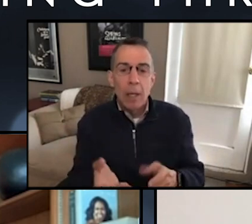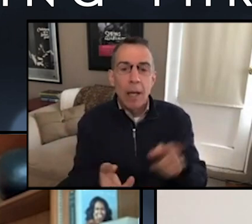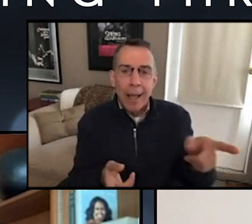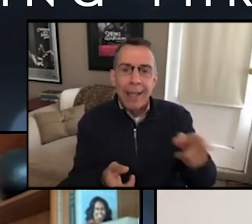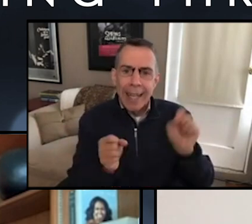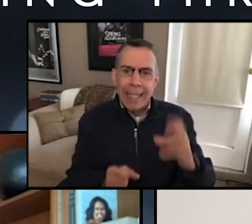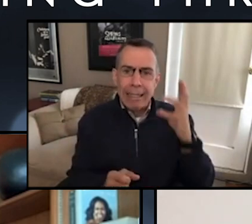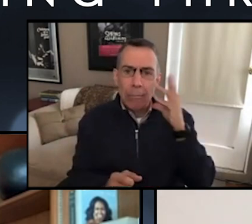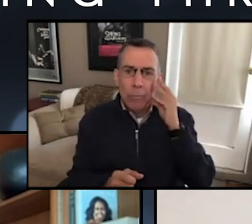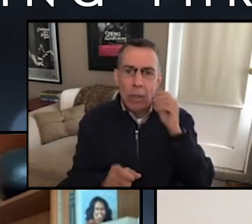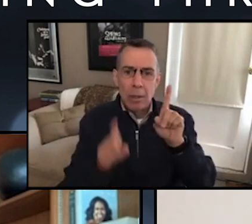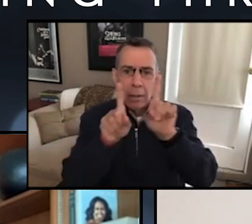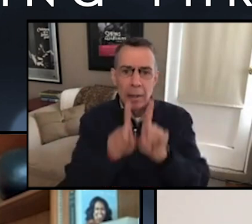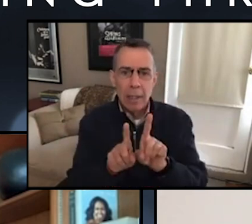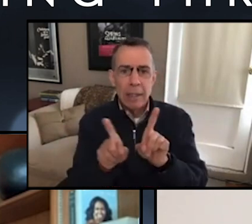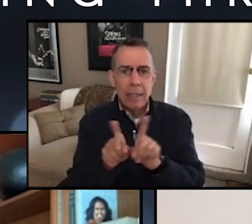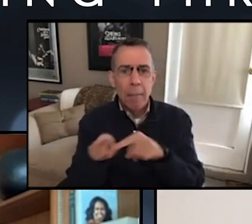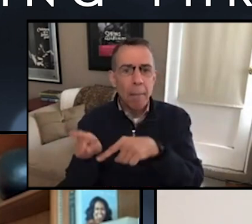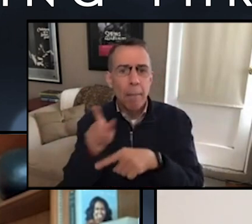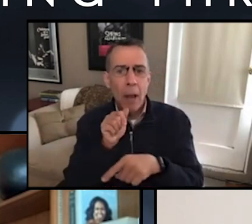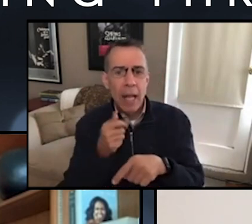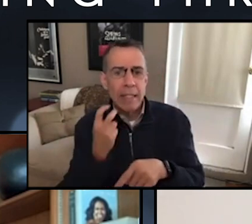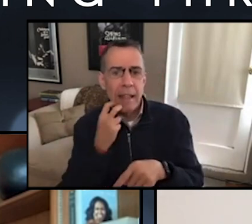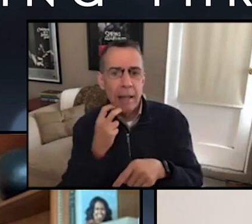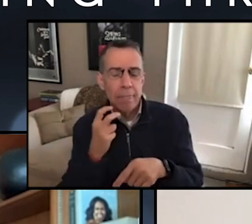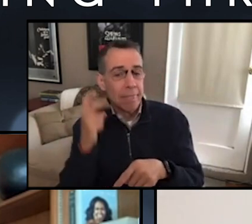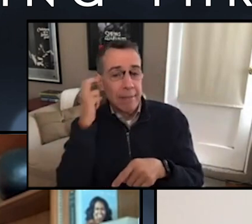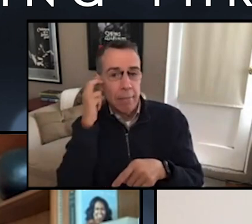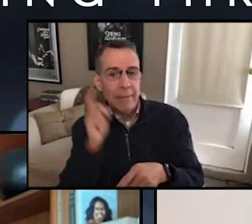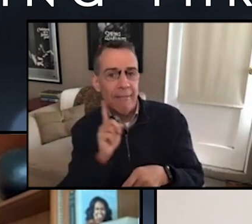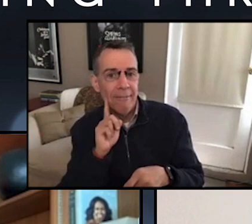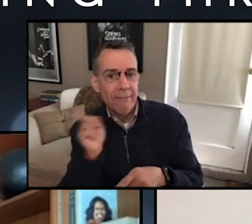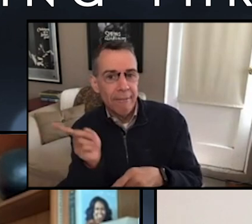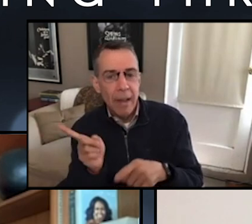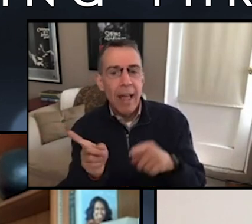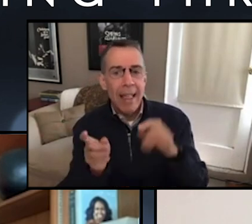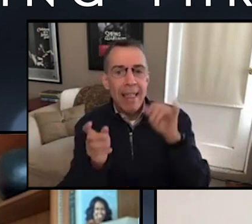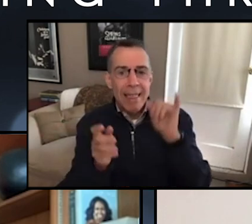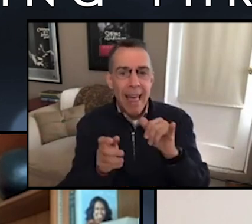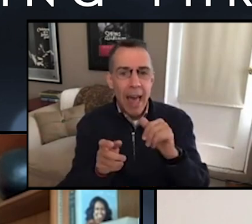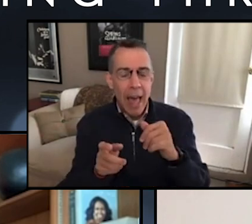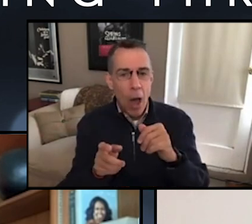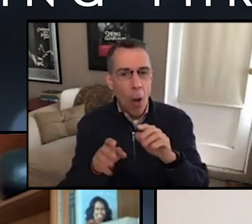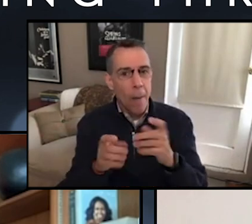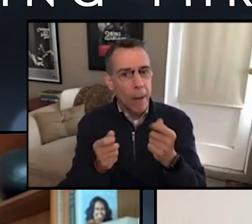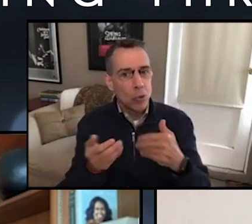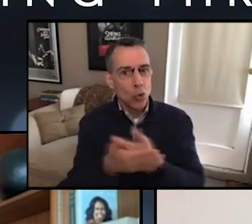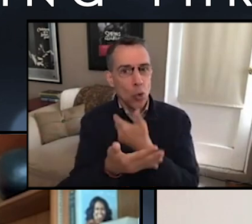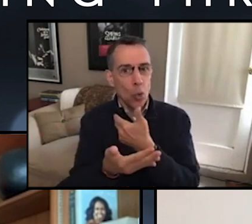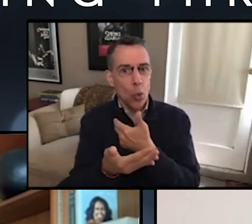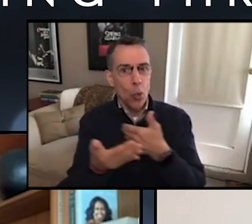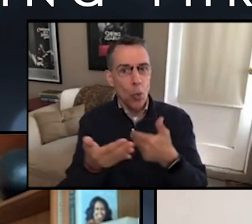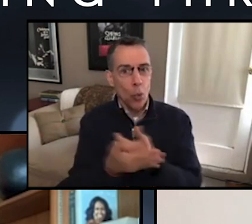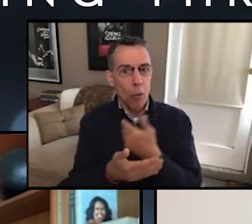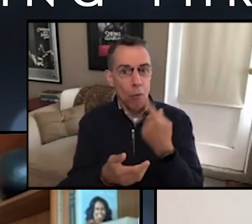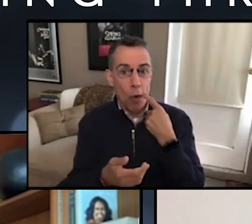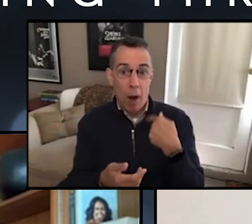alongside everyone else. And that we may be cracked a little bit more of the code there. That felt like maybe treading new water in a certain way, but again.